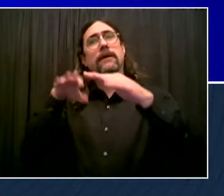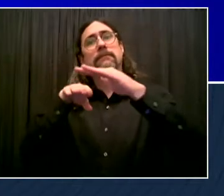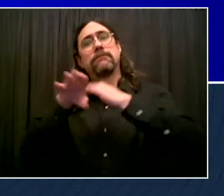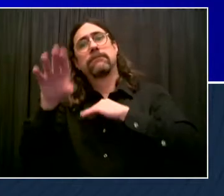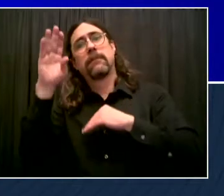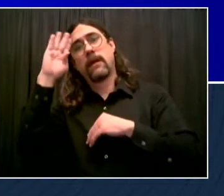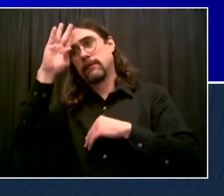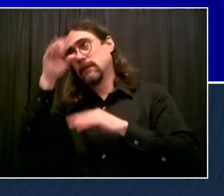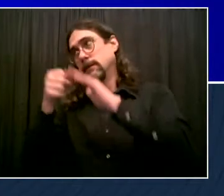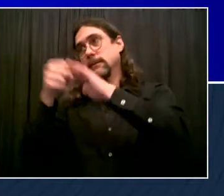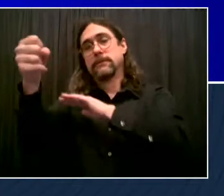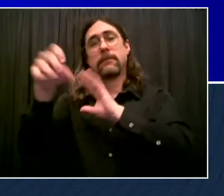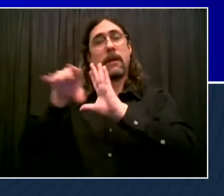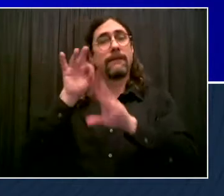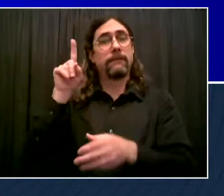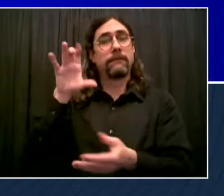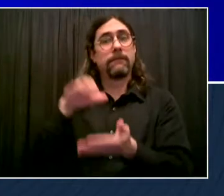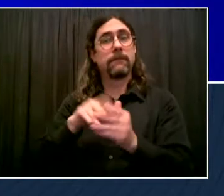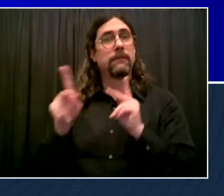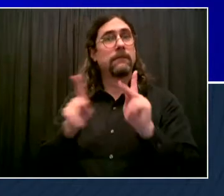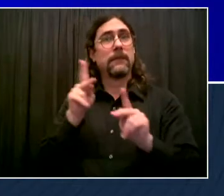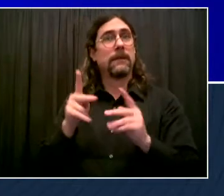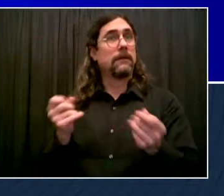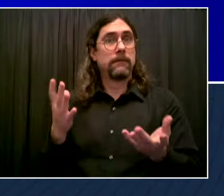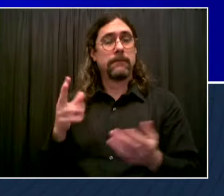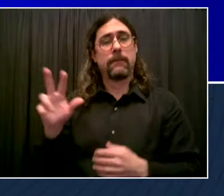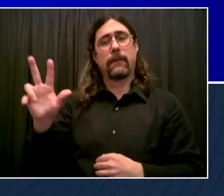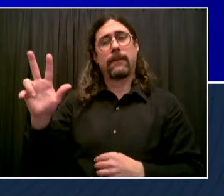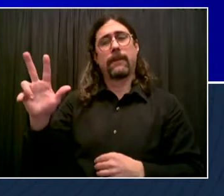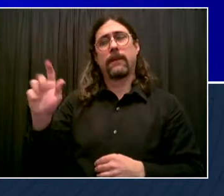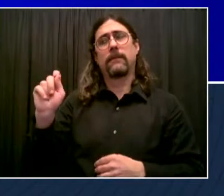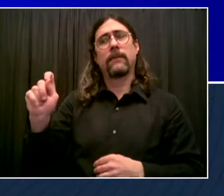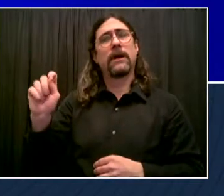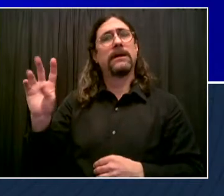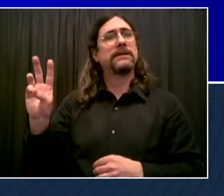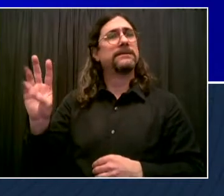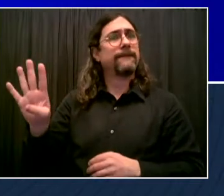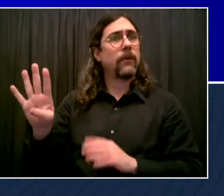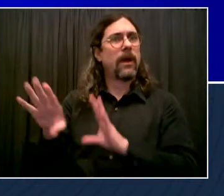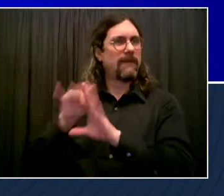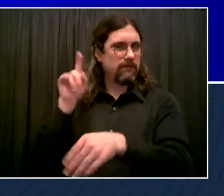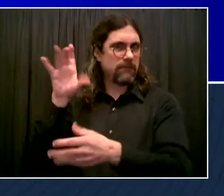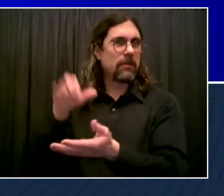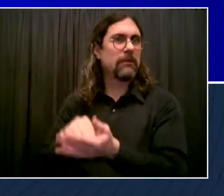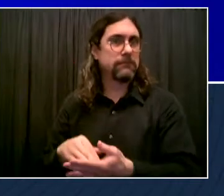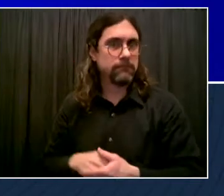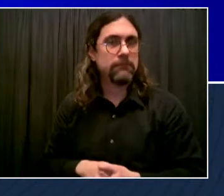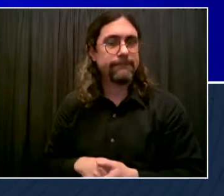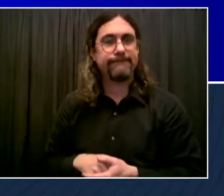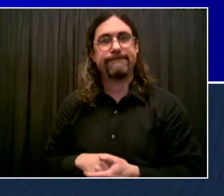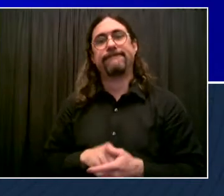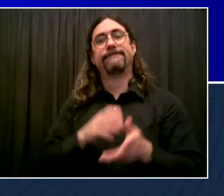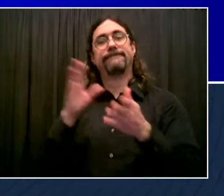CAN KEEP PUSHING THIS DOWN. HOSPITALIZATION